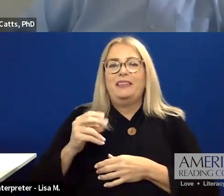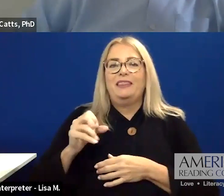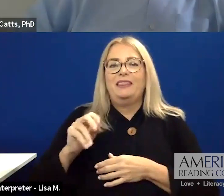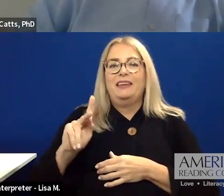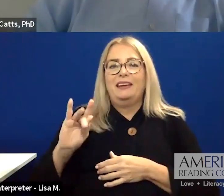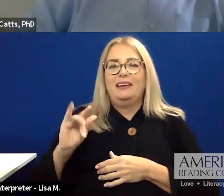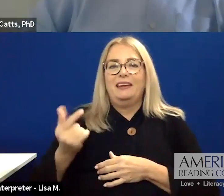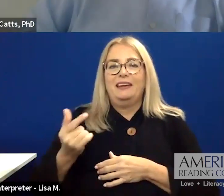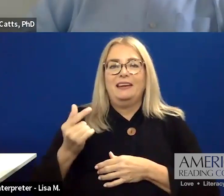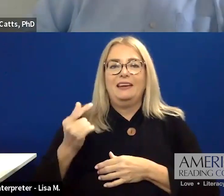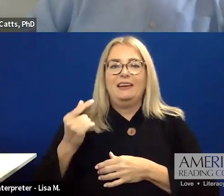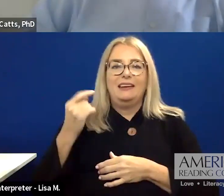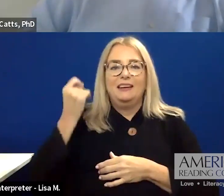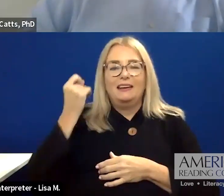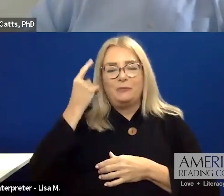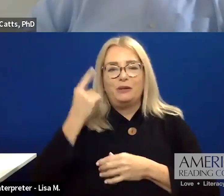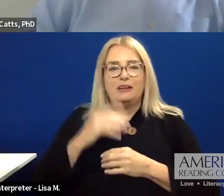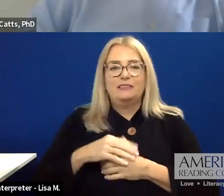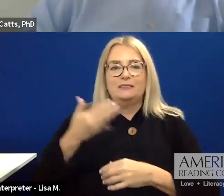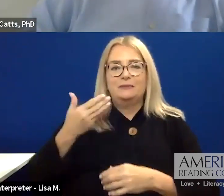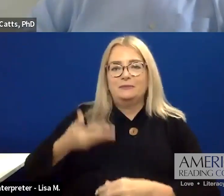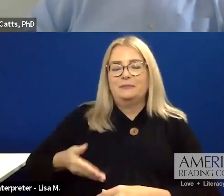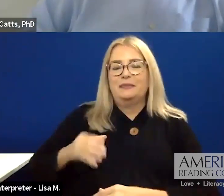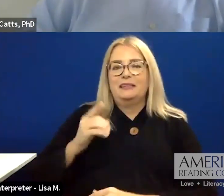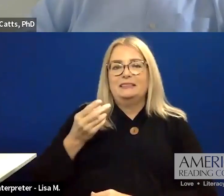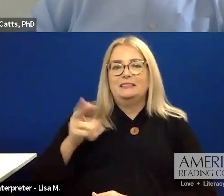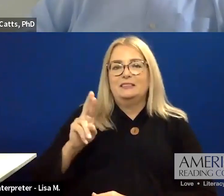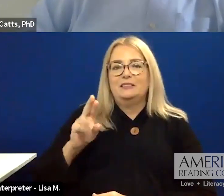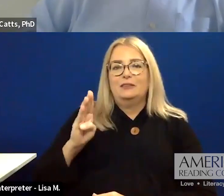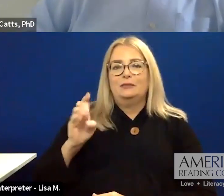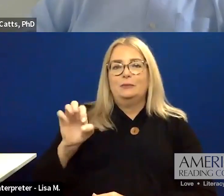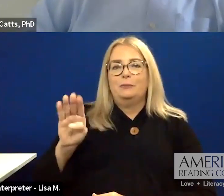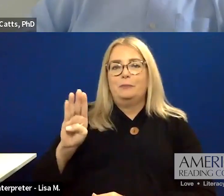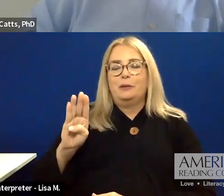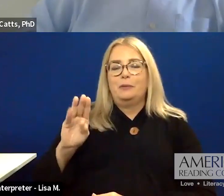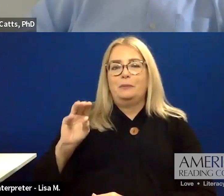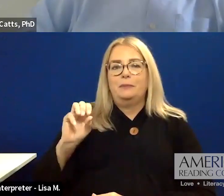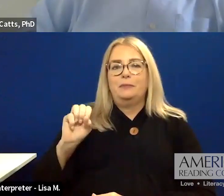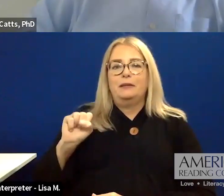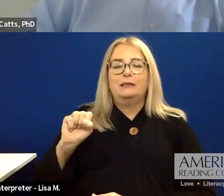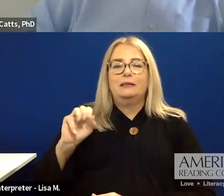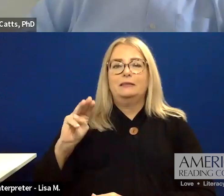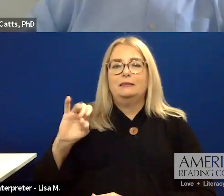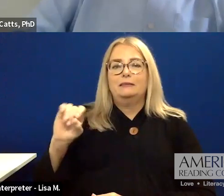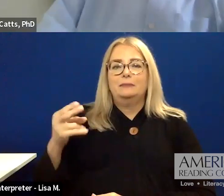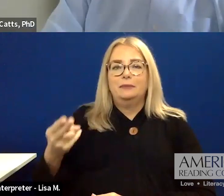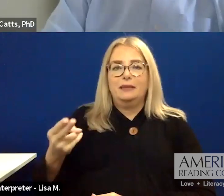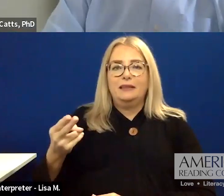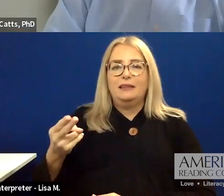I'm Dr. Barb Smith, Chief Development Officer here at American Reading Company and I am